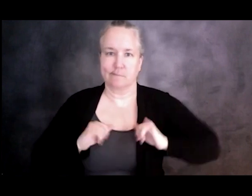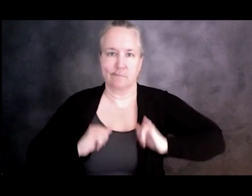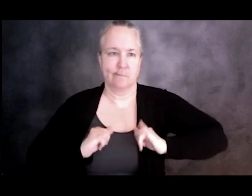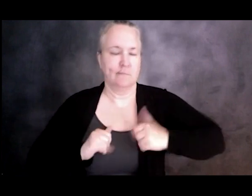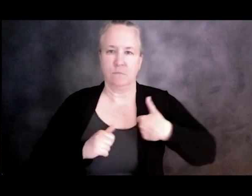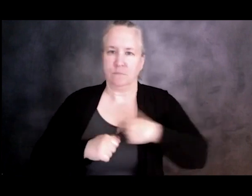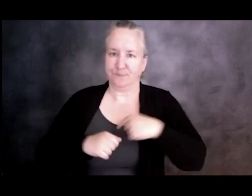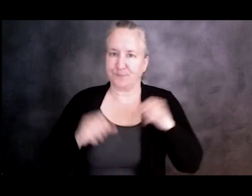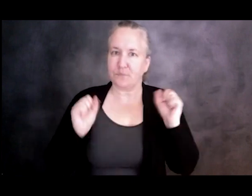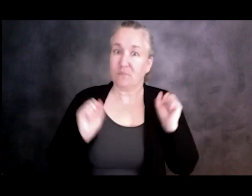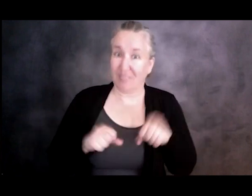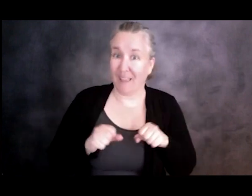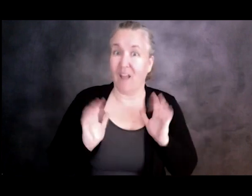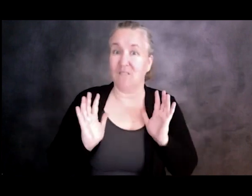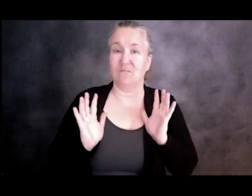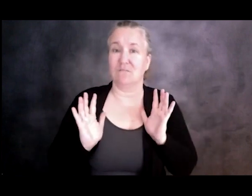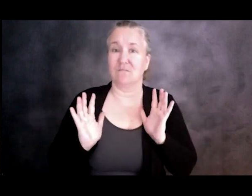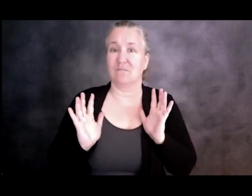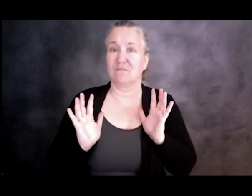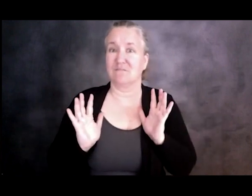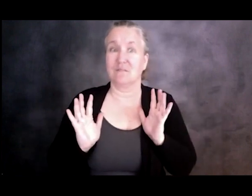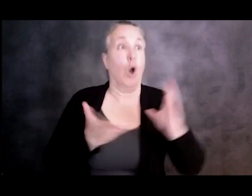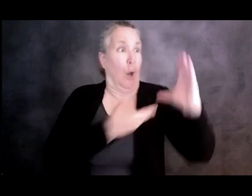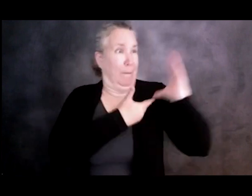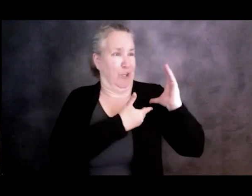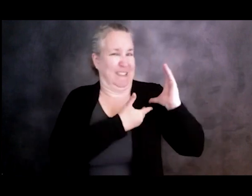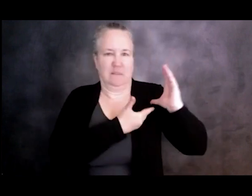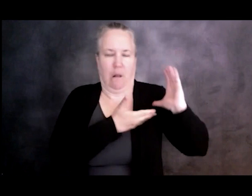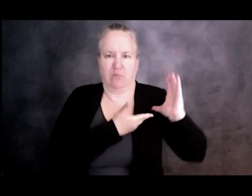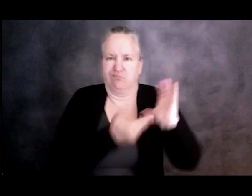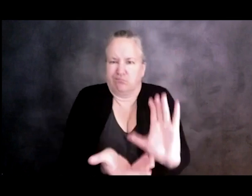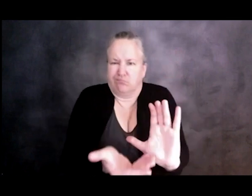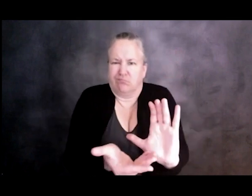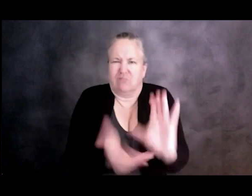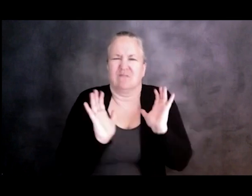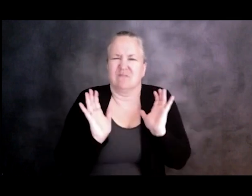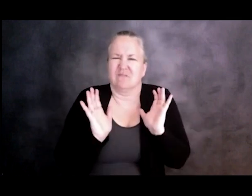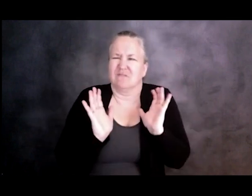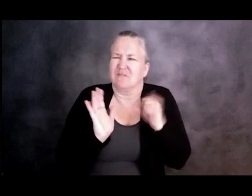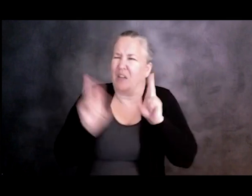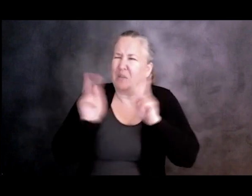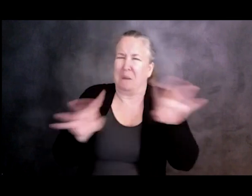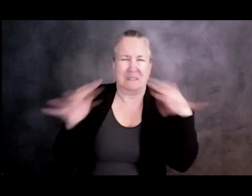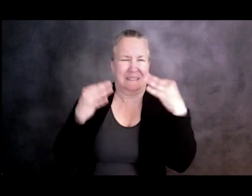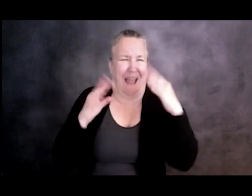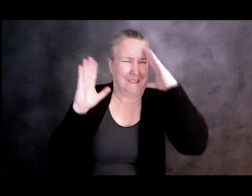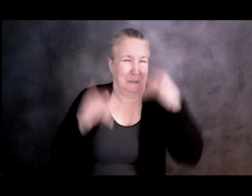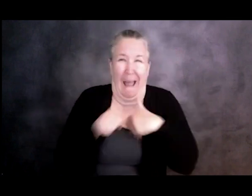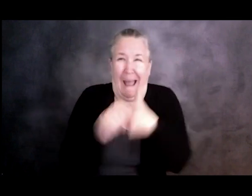We can walk away from this burden because we don't want to subscribe to other people's expectations, or we can try to run directly into it